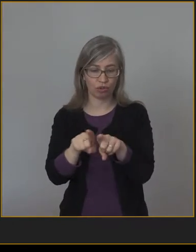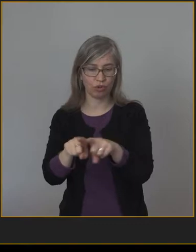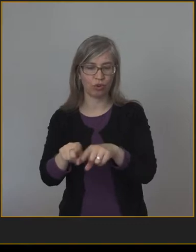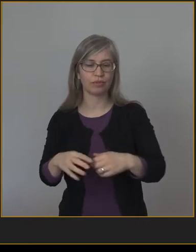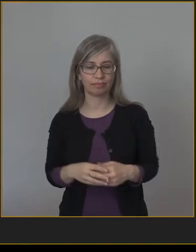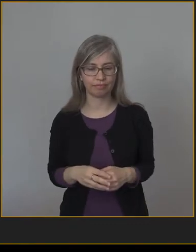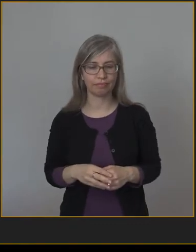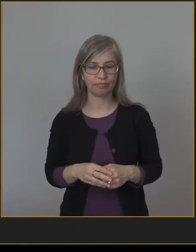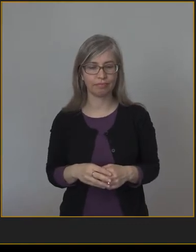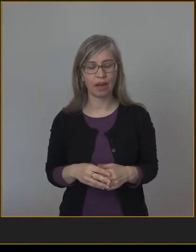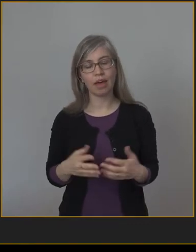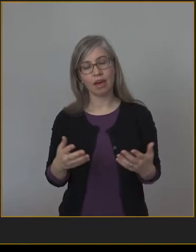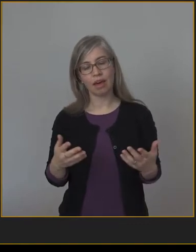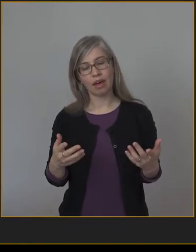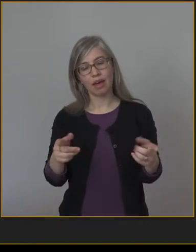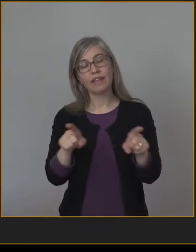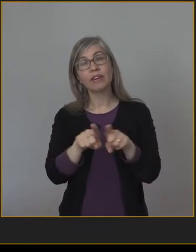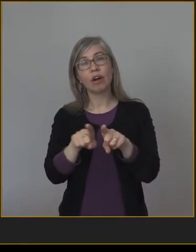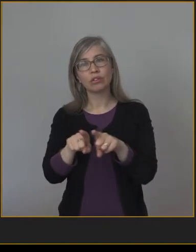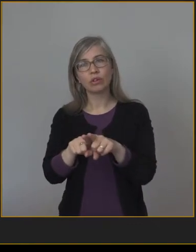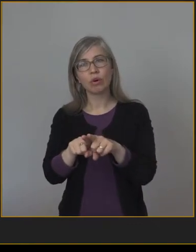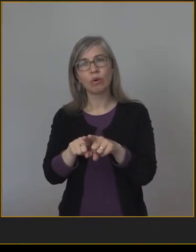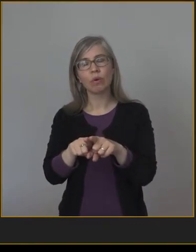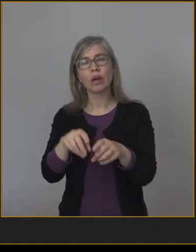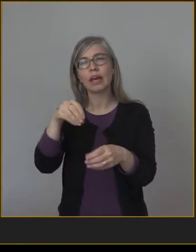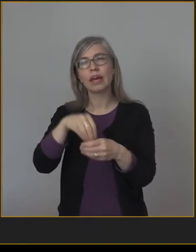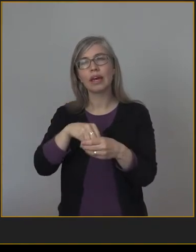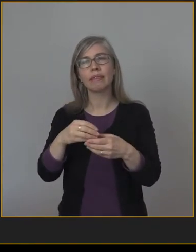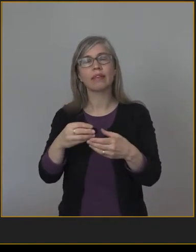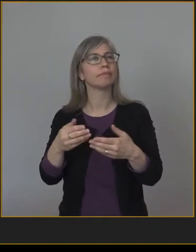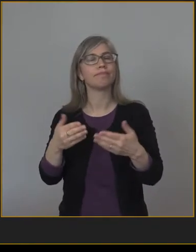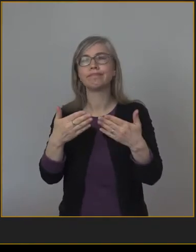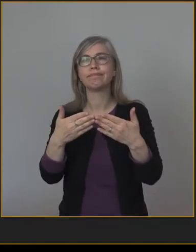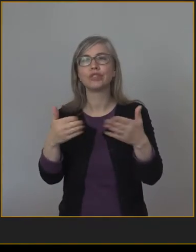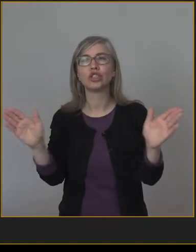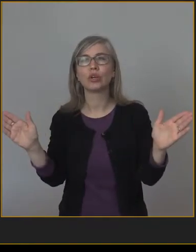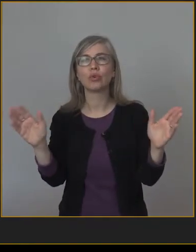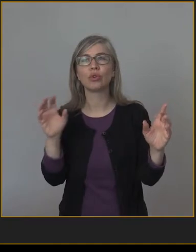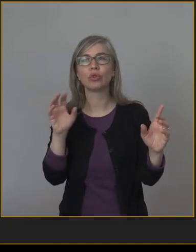And something that I've noticed over time is that the hearing community in Kenya